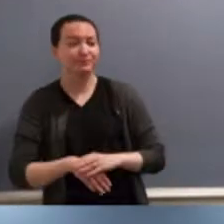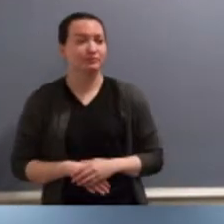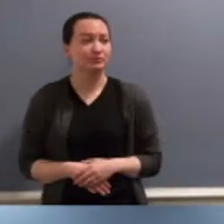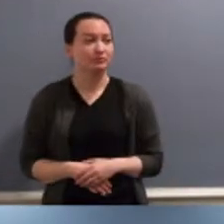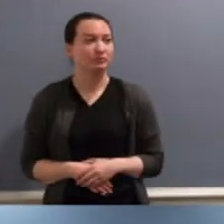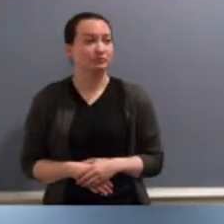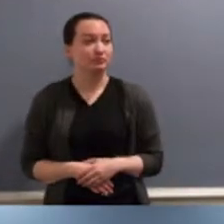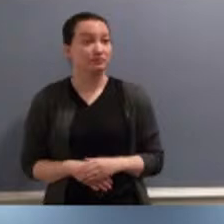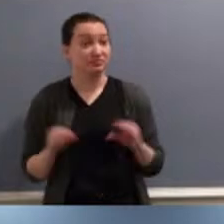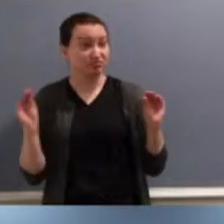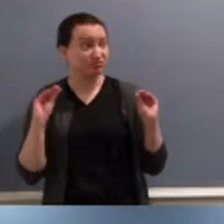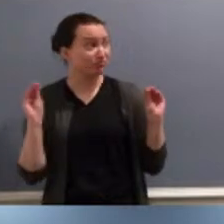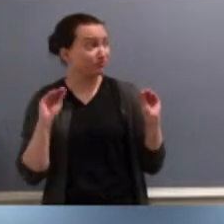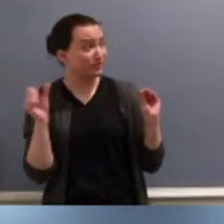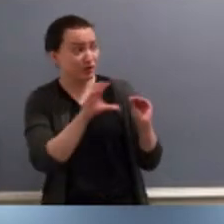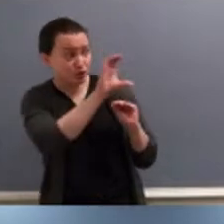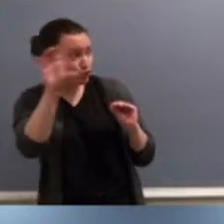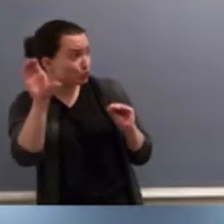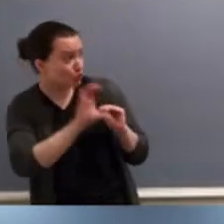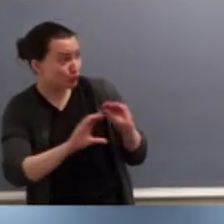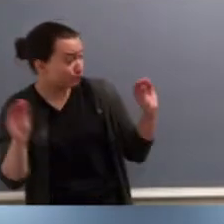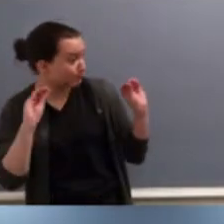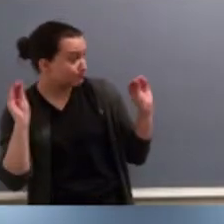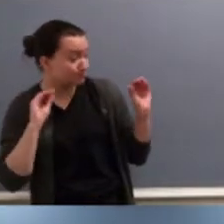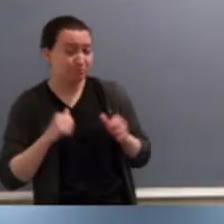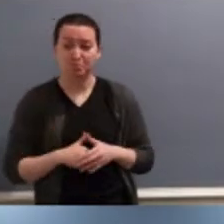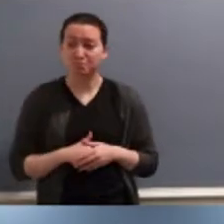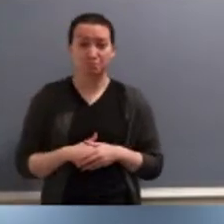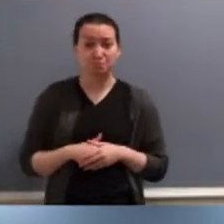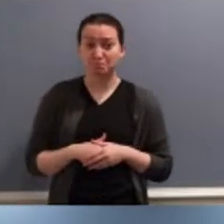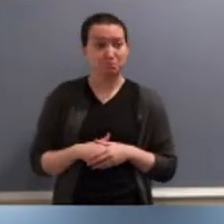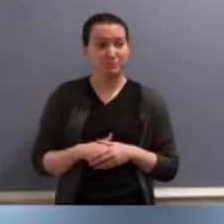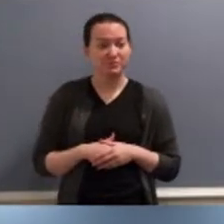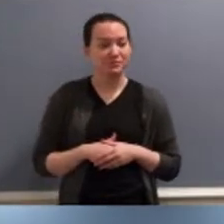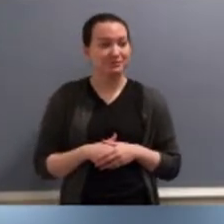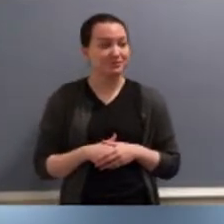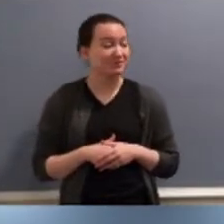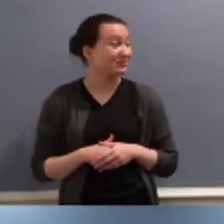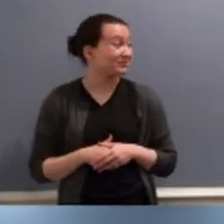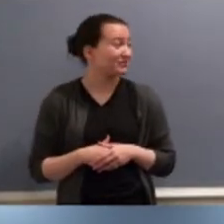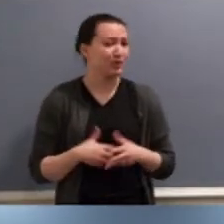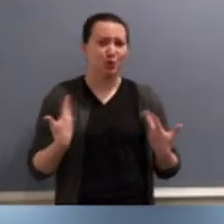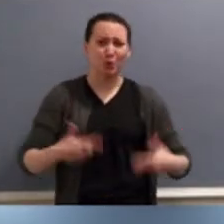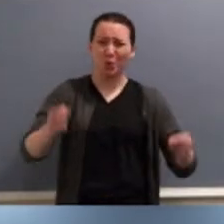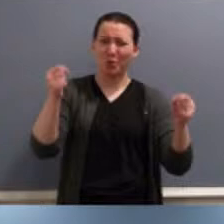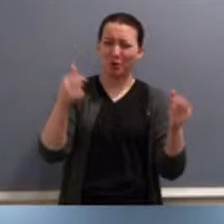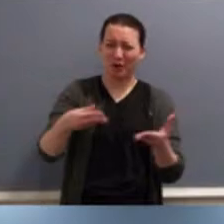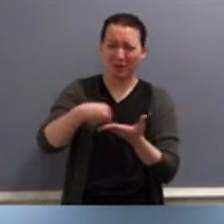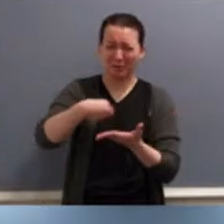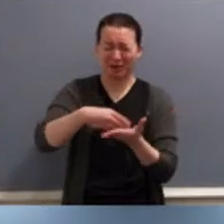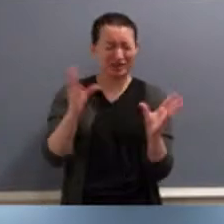no do we have anyone on zoom no I had to say this is the quickest budget hearing I've ever attended